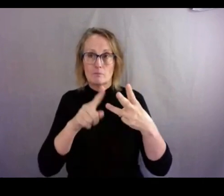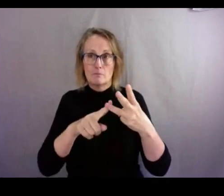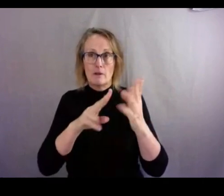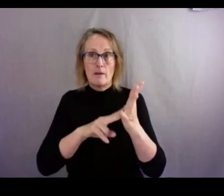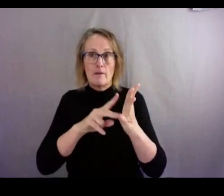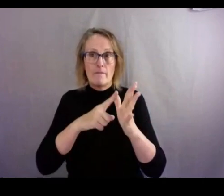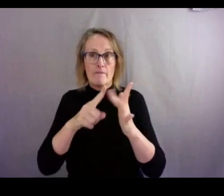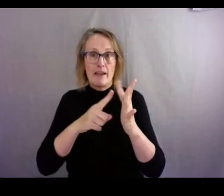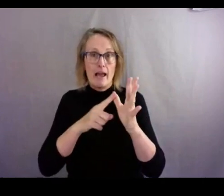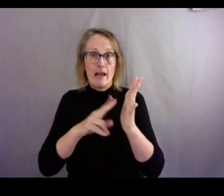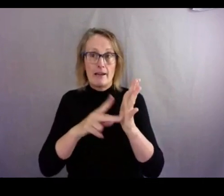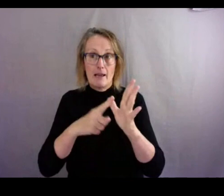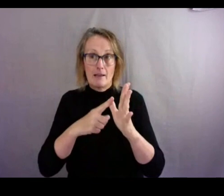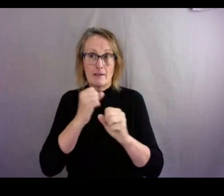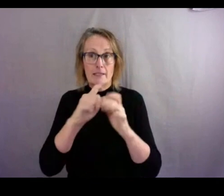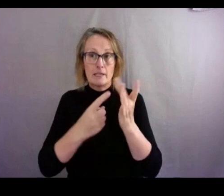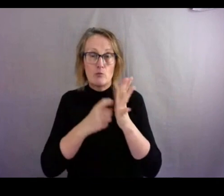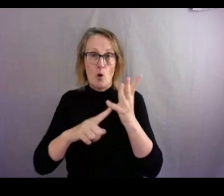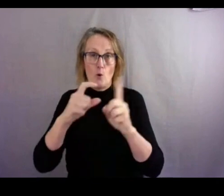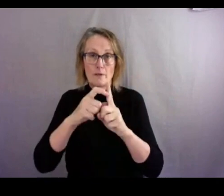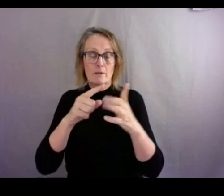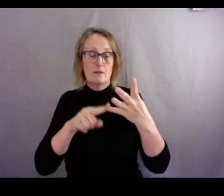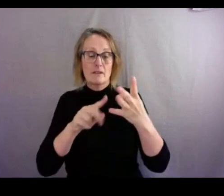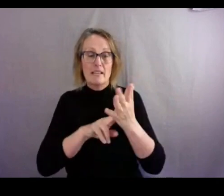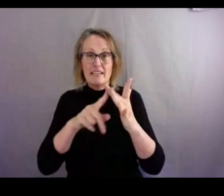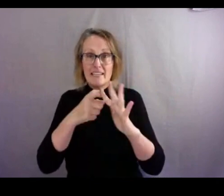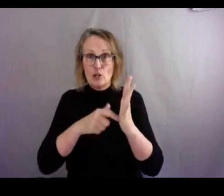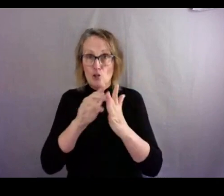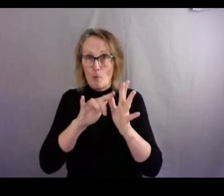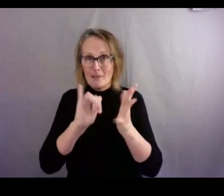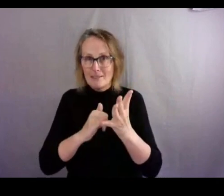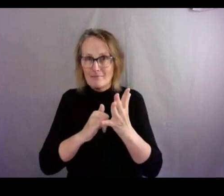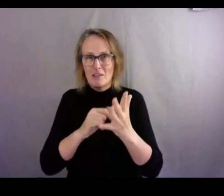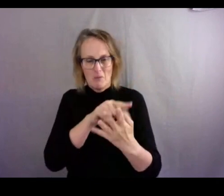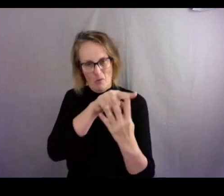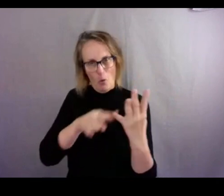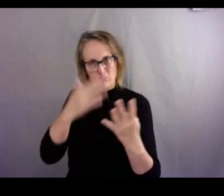ranging from 19th century painting to French literature, Tahitian language, and Polynesian culture.